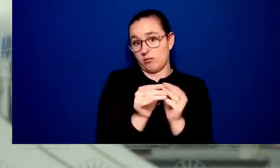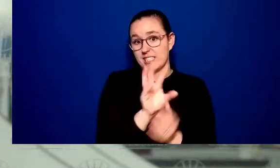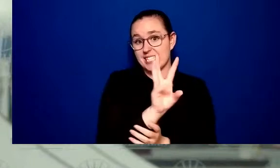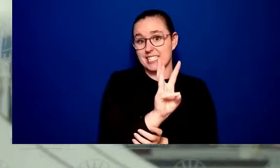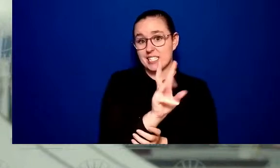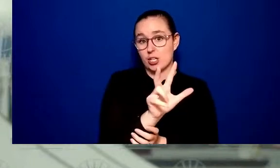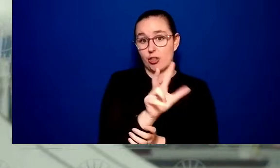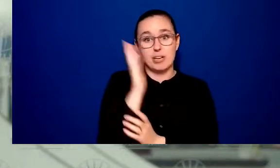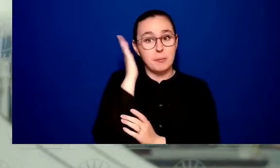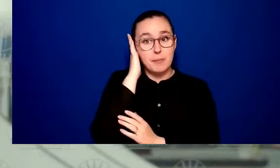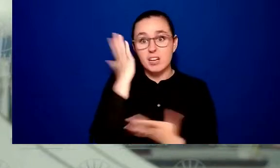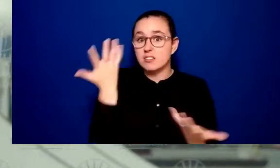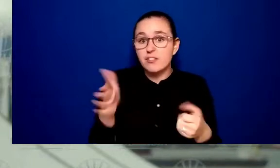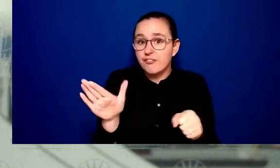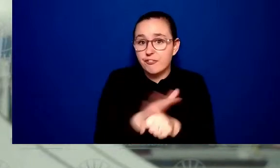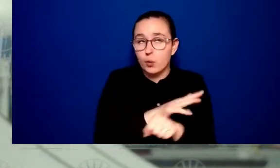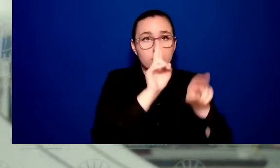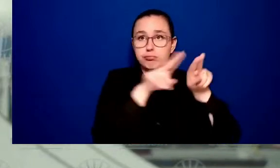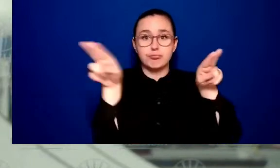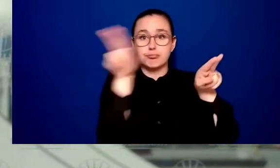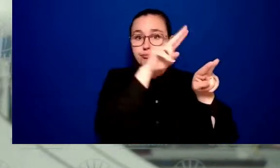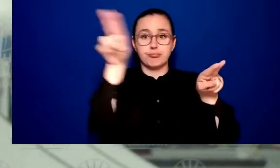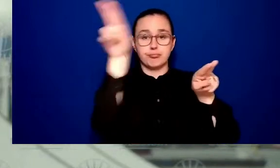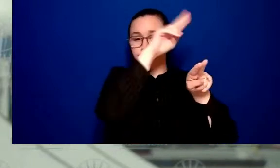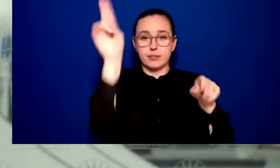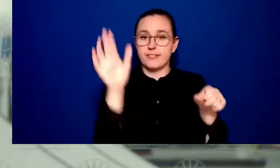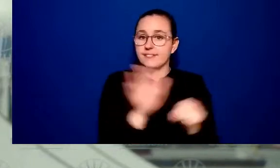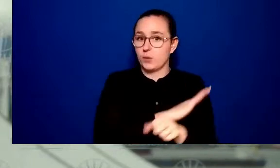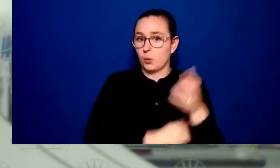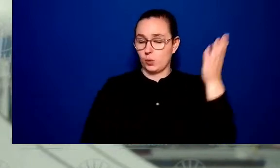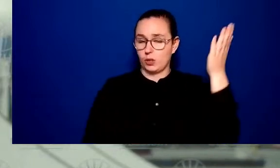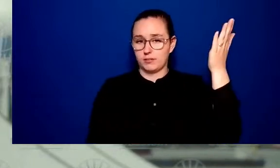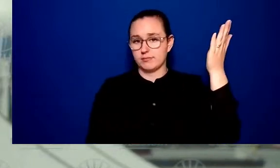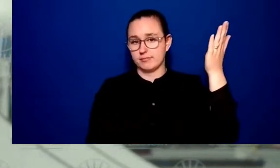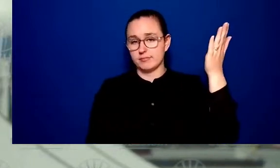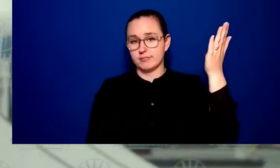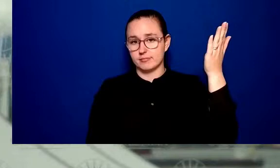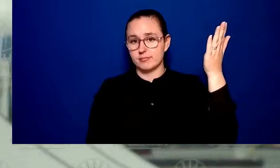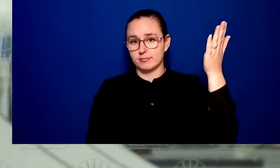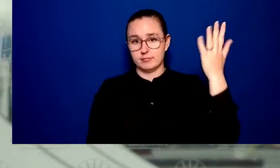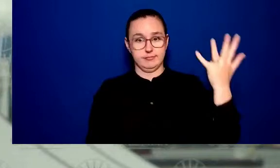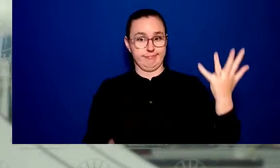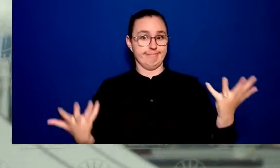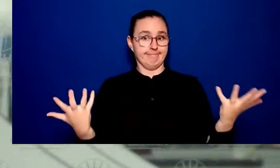those beds in the base beds today and obviously the pressure of hospitalization and